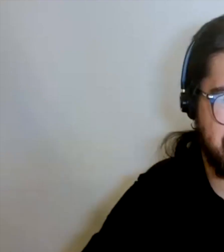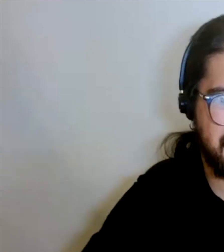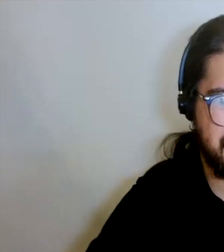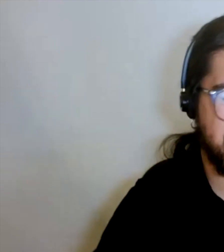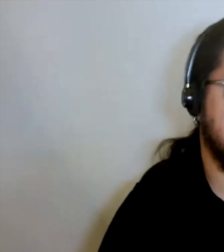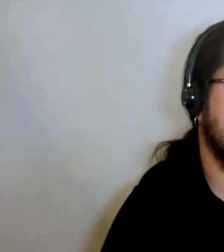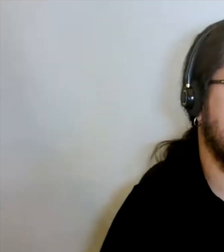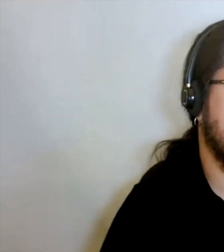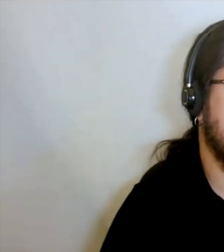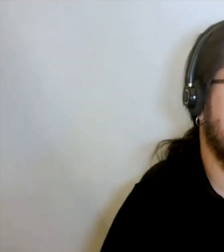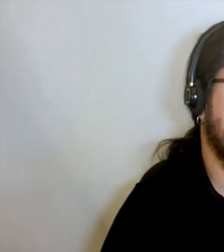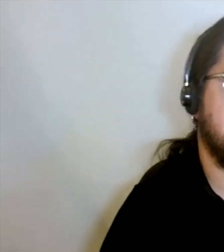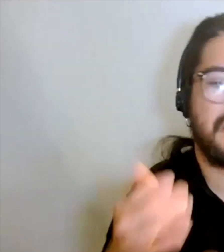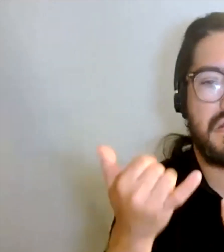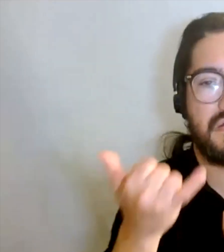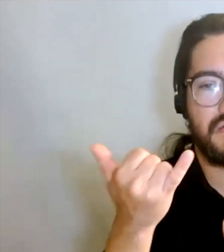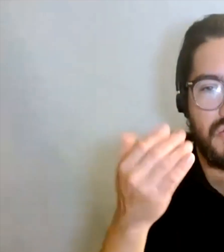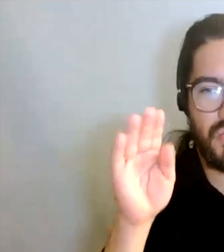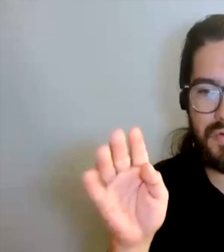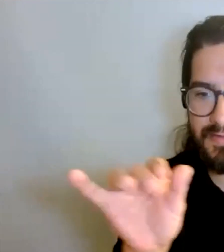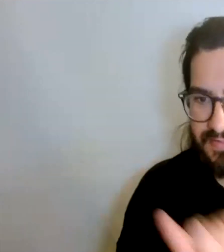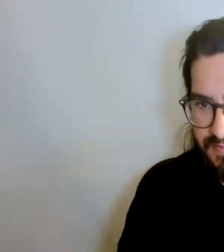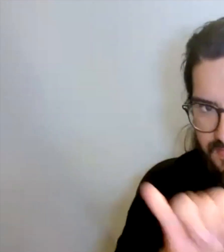poems.] Georgina Ramírez (b.